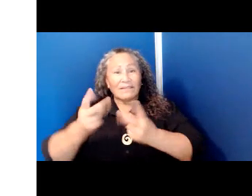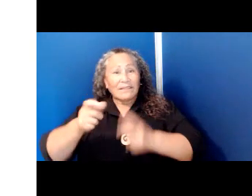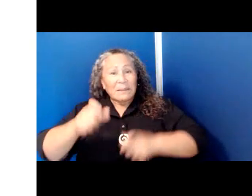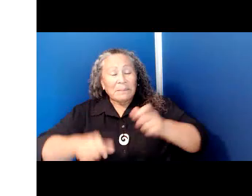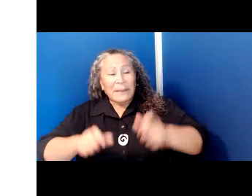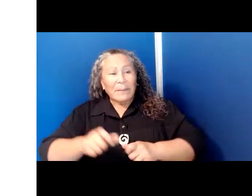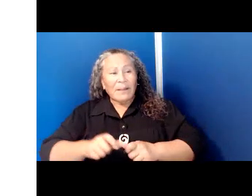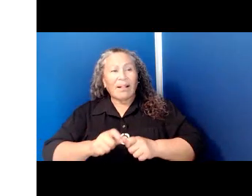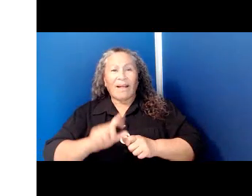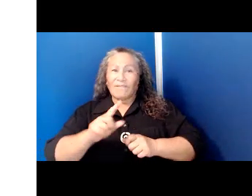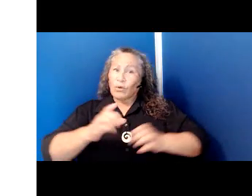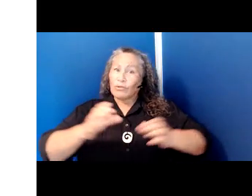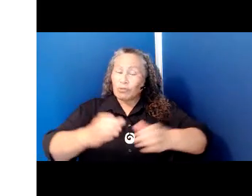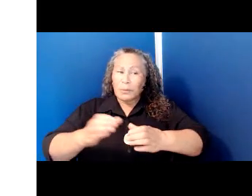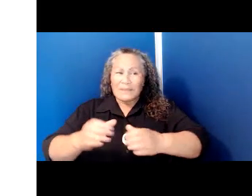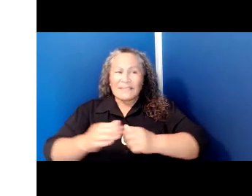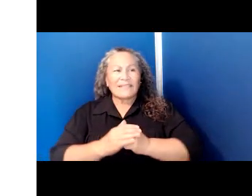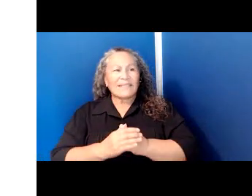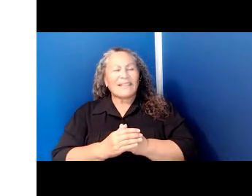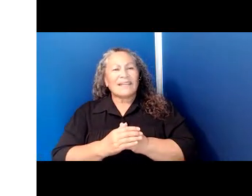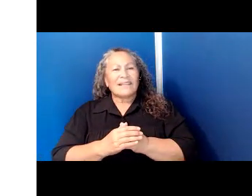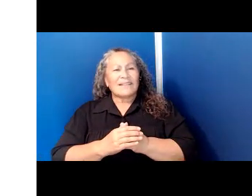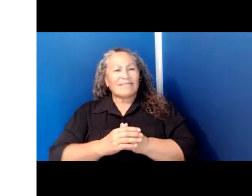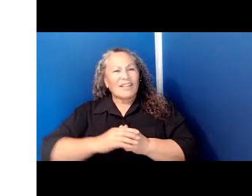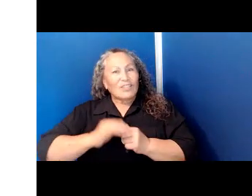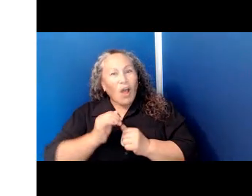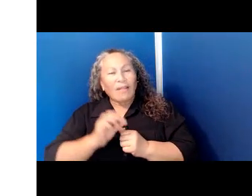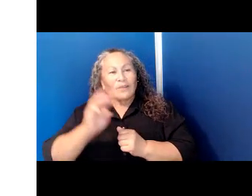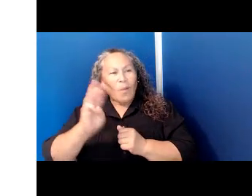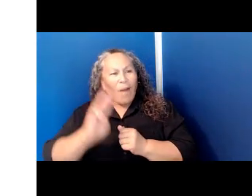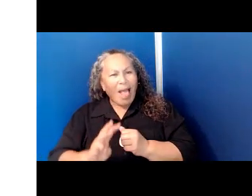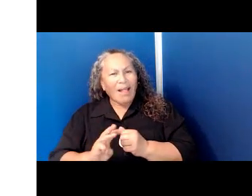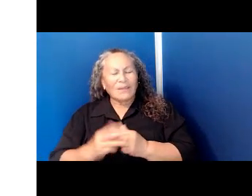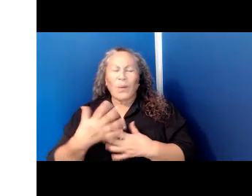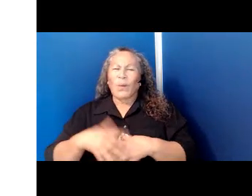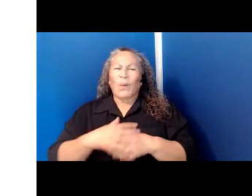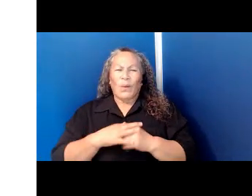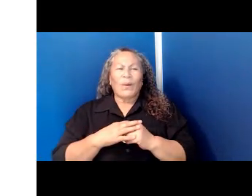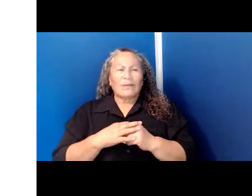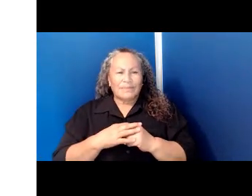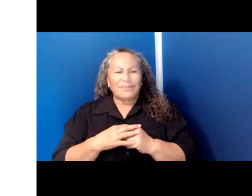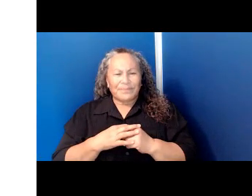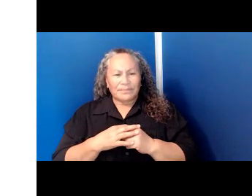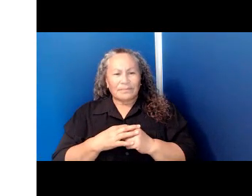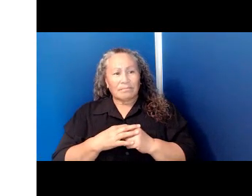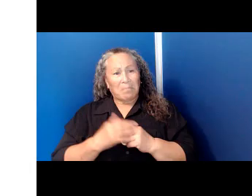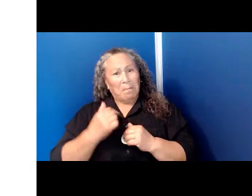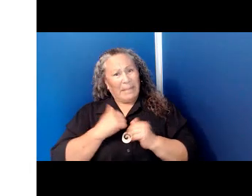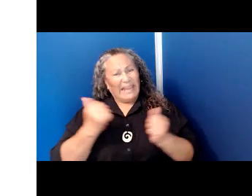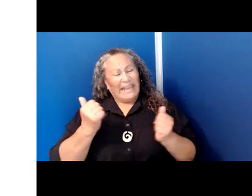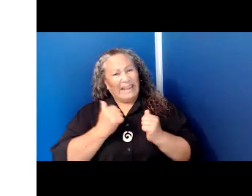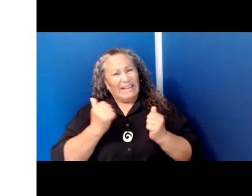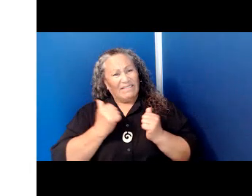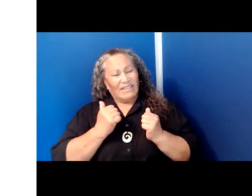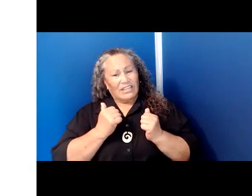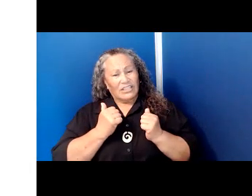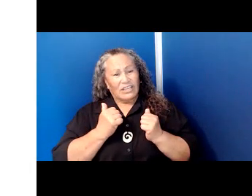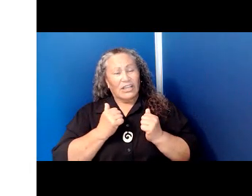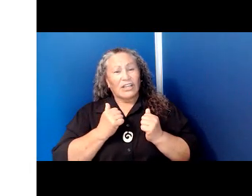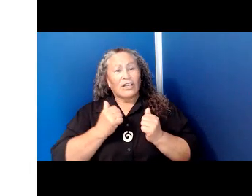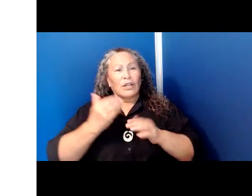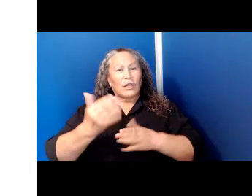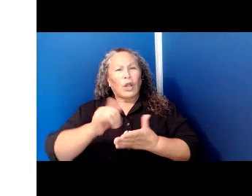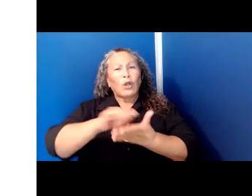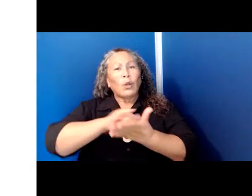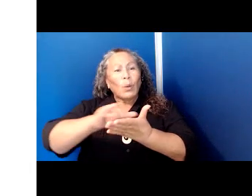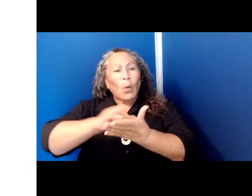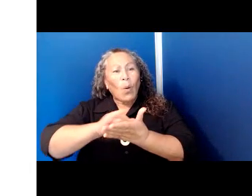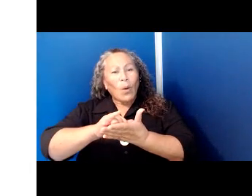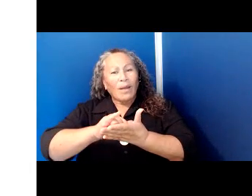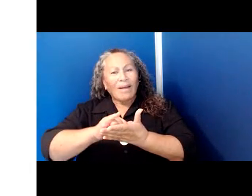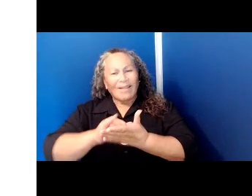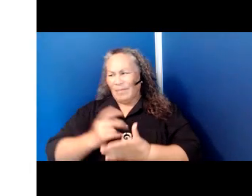in Scotland and Wales, and it was brilliant. I went to New York, where we both presented at